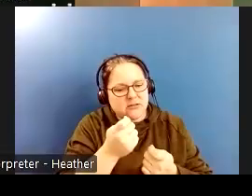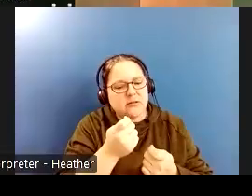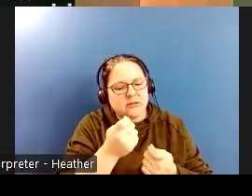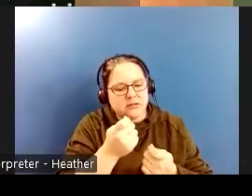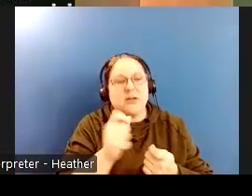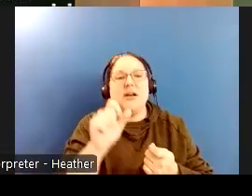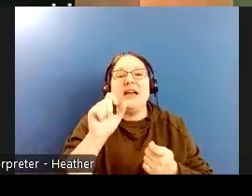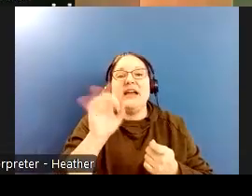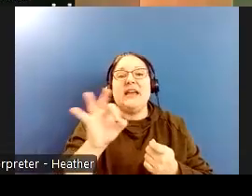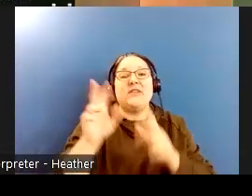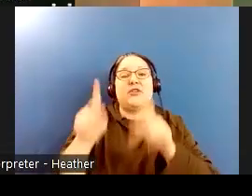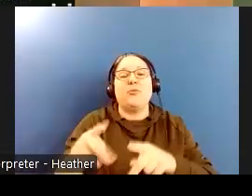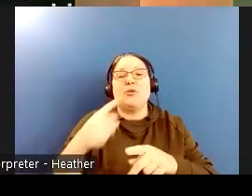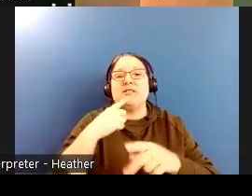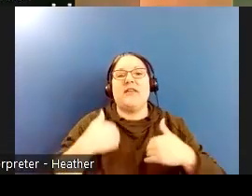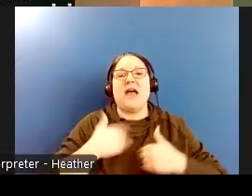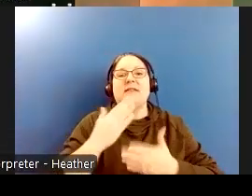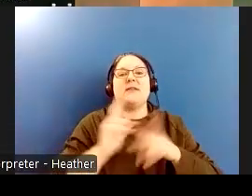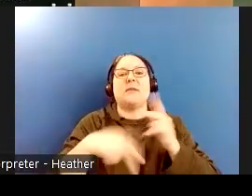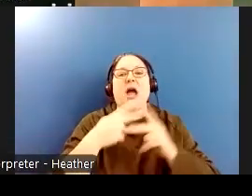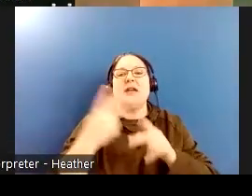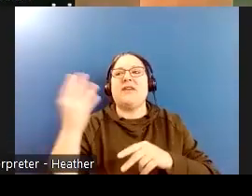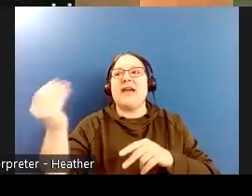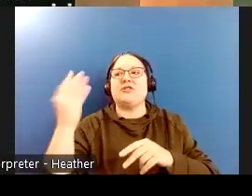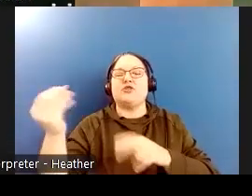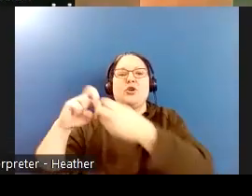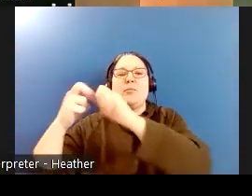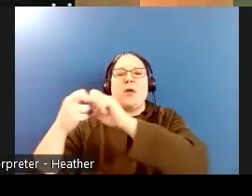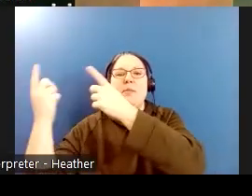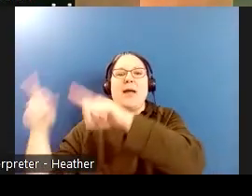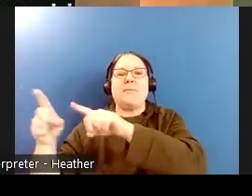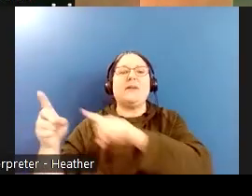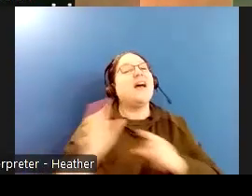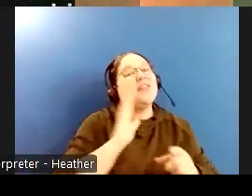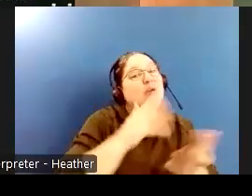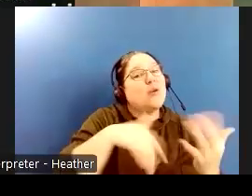sort of external issue going on, they actually spent a little bit more time with the patients.